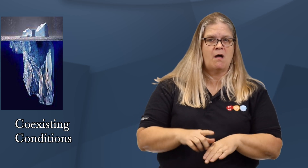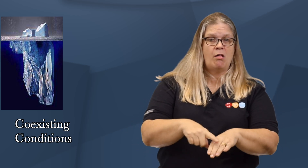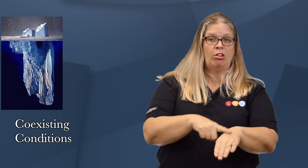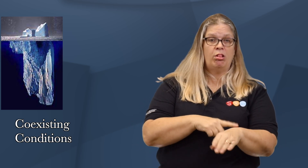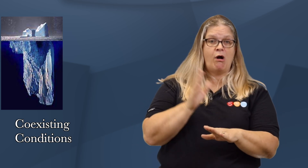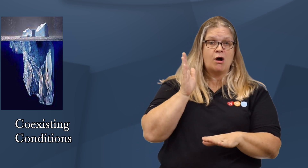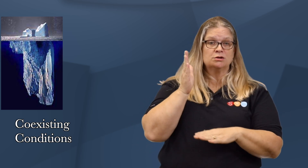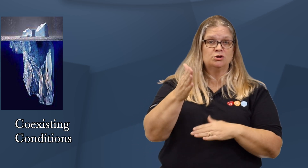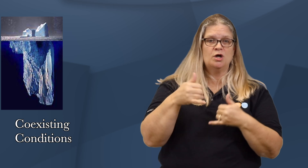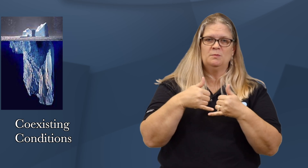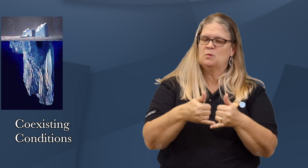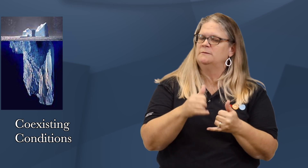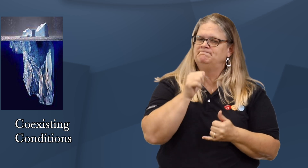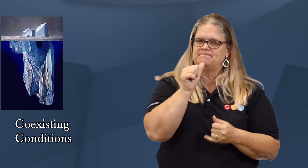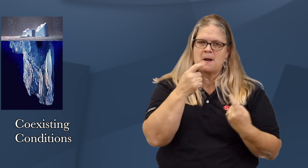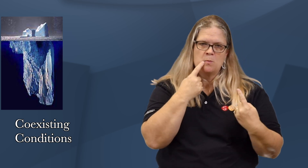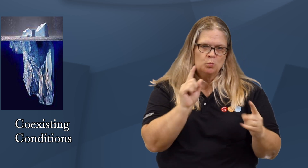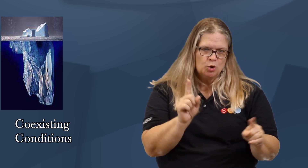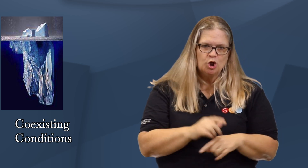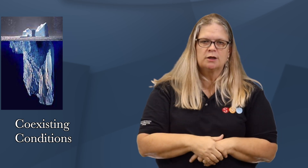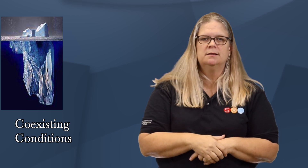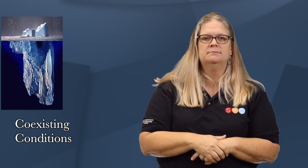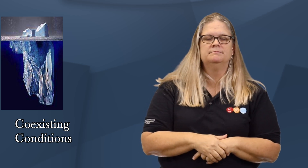Long-term rewards are not very effective.